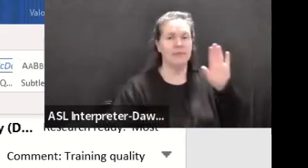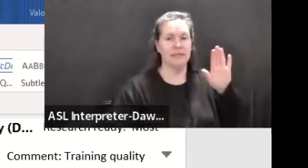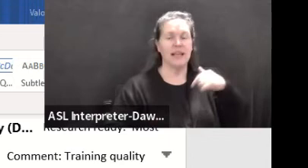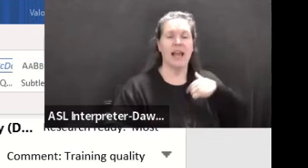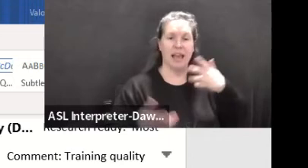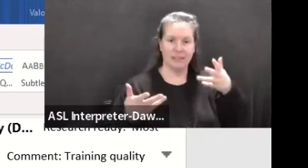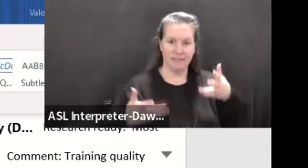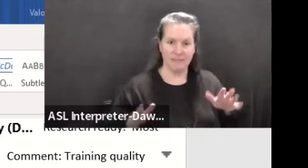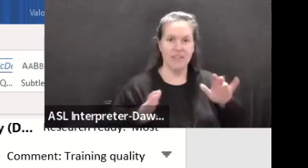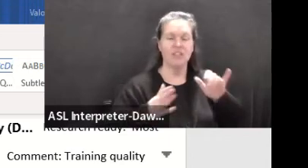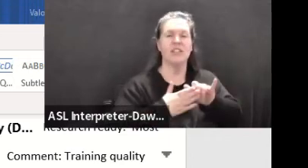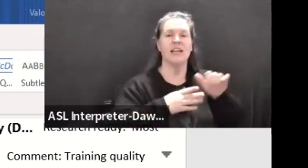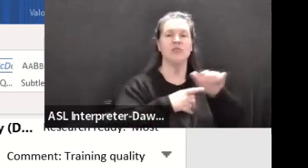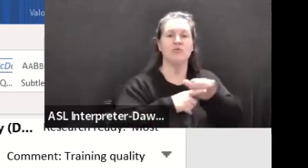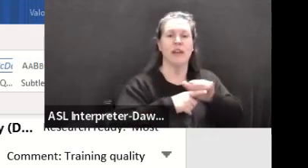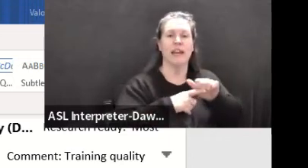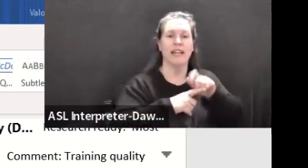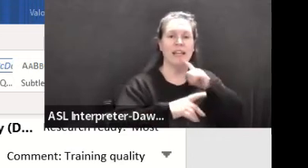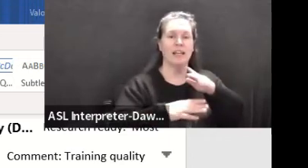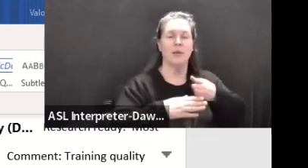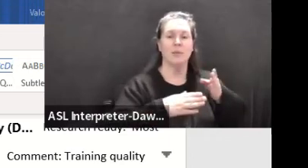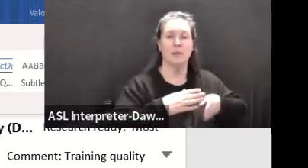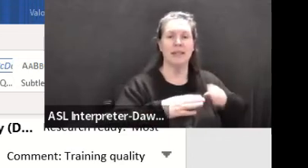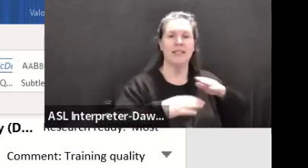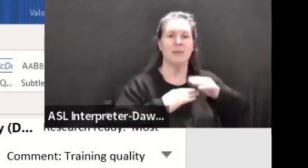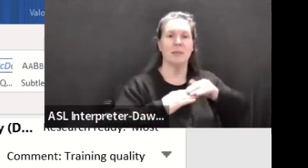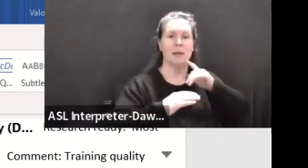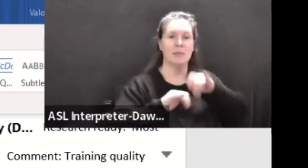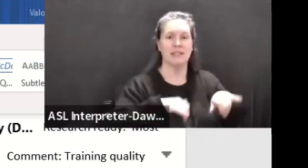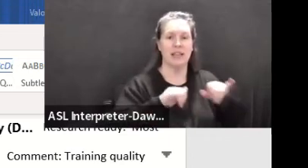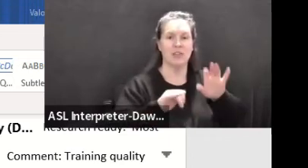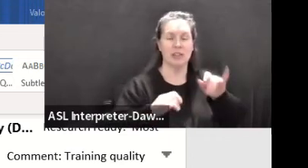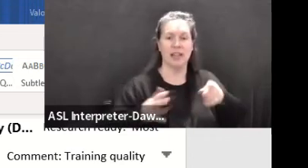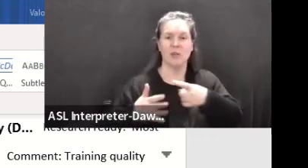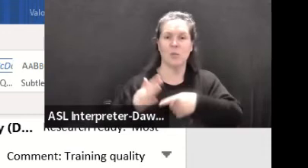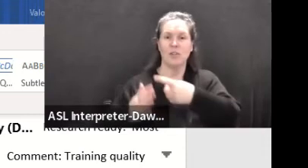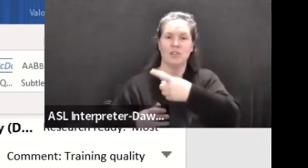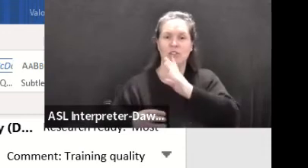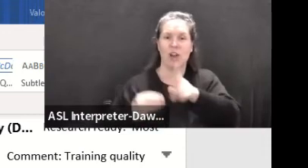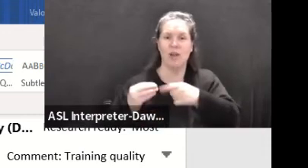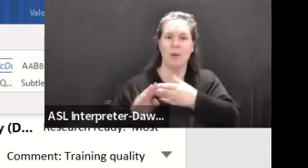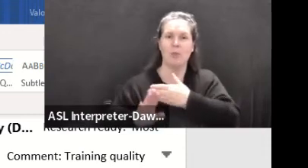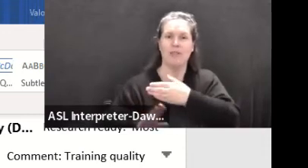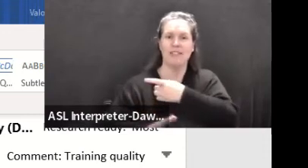that meets the minimum standards written in rule. [Christine] Okay. So that goes to what she was speaking about previously. [Ashley] Yeah.